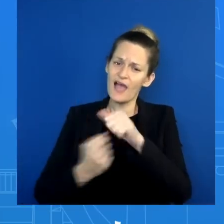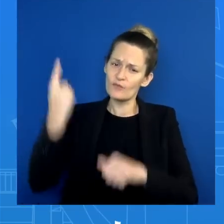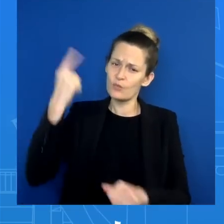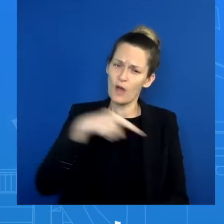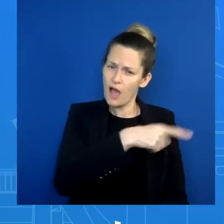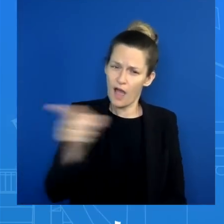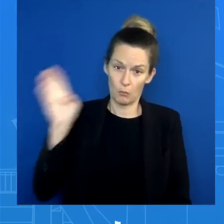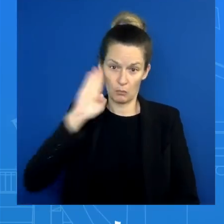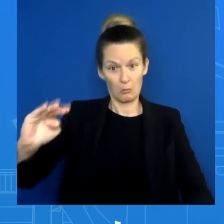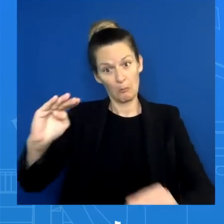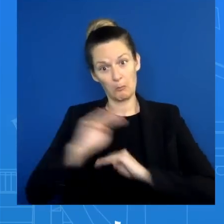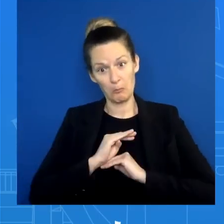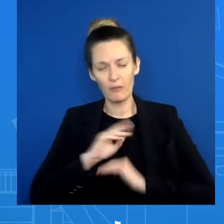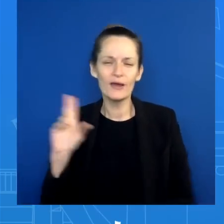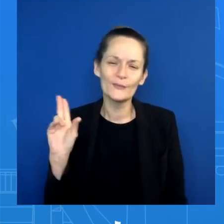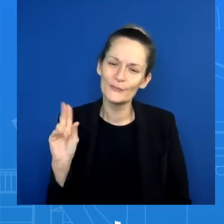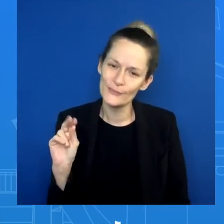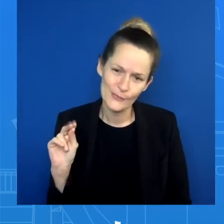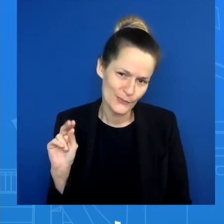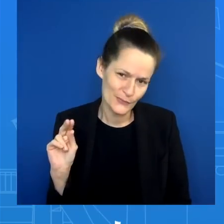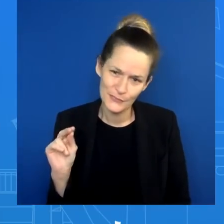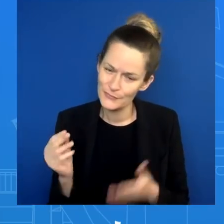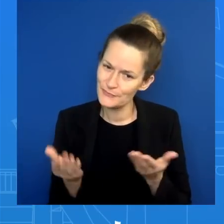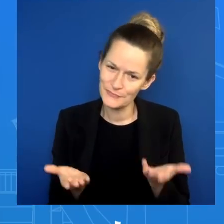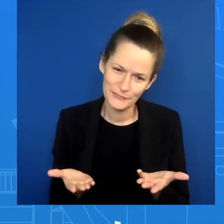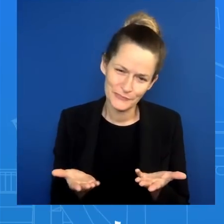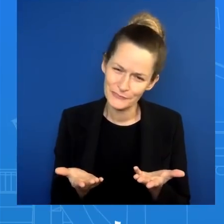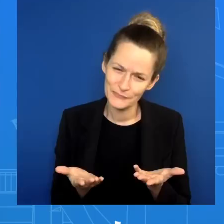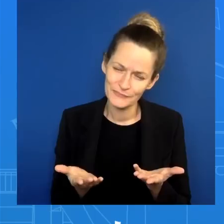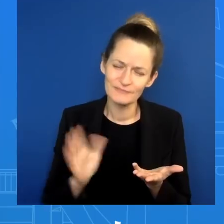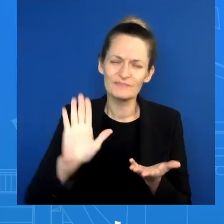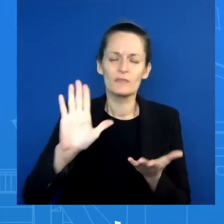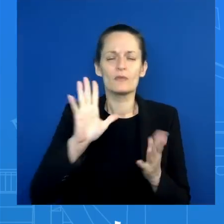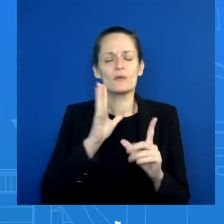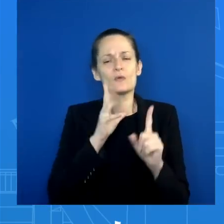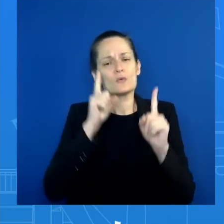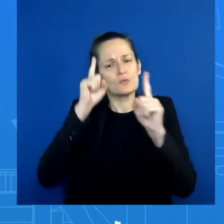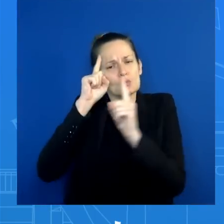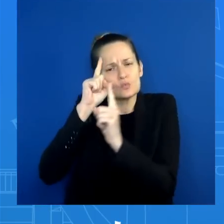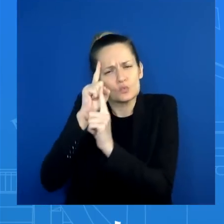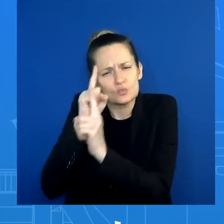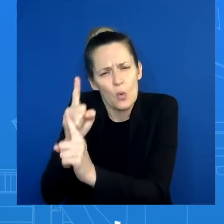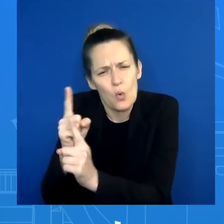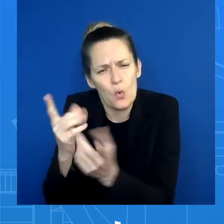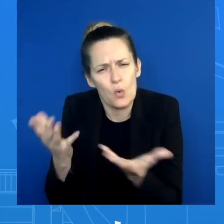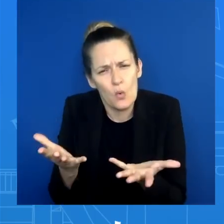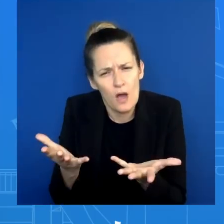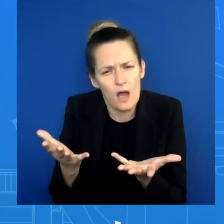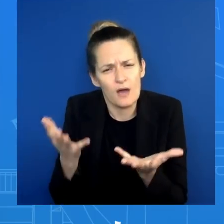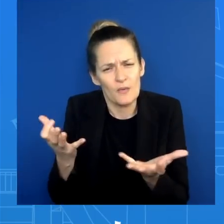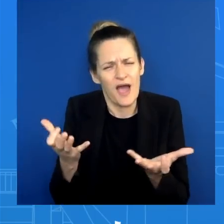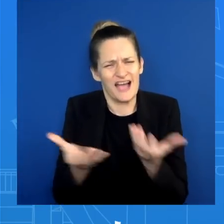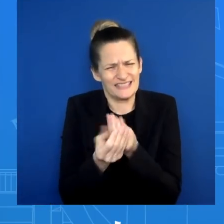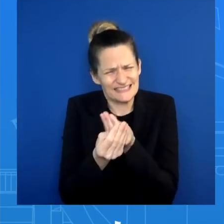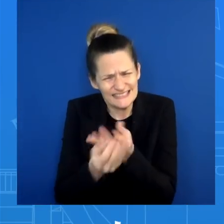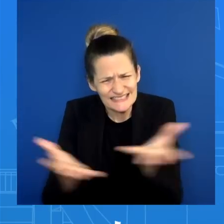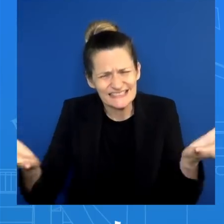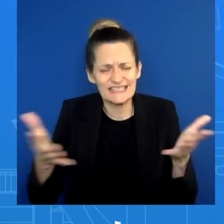again, we're giving families a little breathing room. And just to give you a few quotes, because there has been a broad range of groups